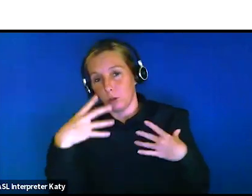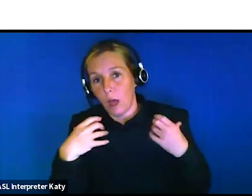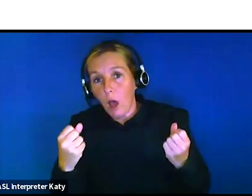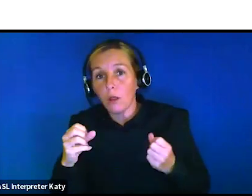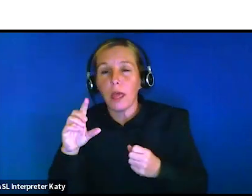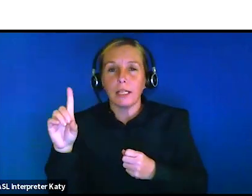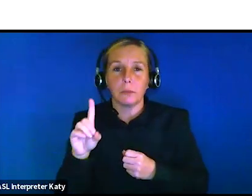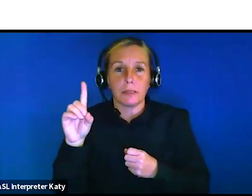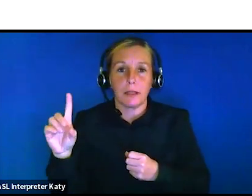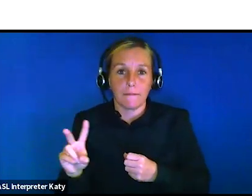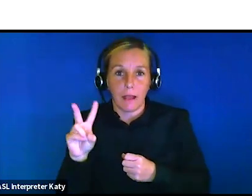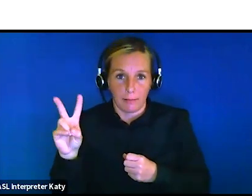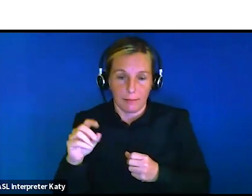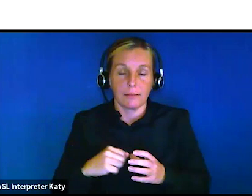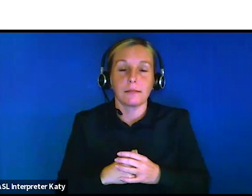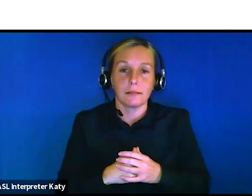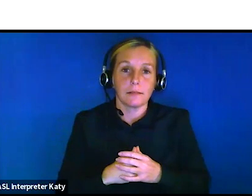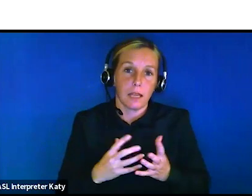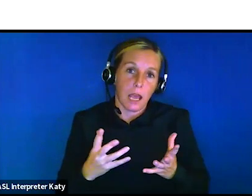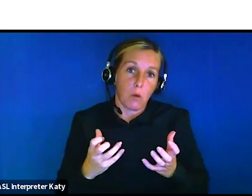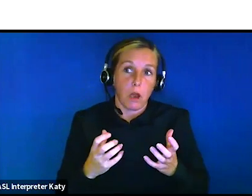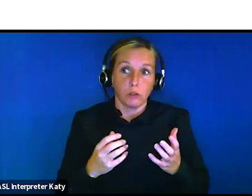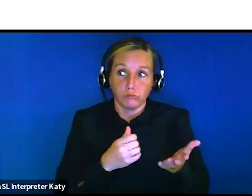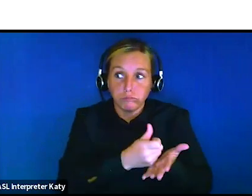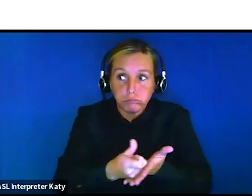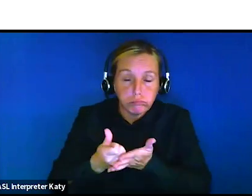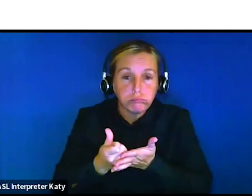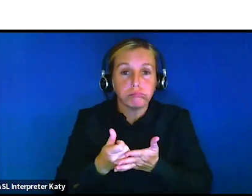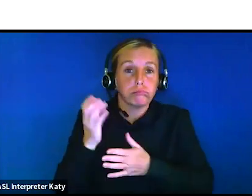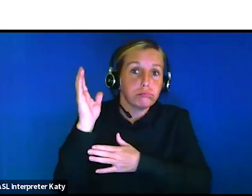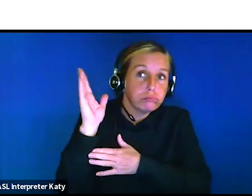I want to live out my life's purpose by being a professional speaker